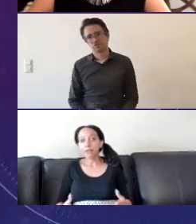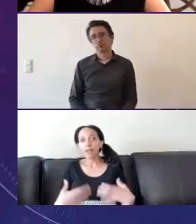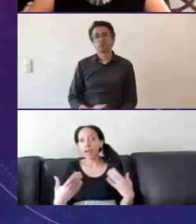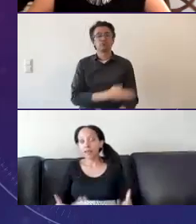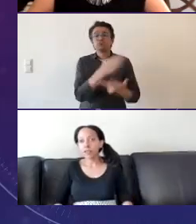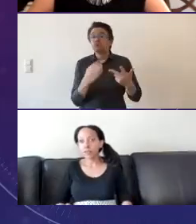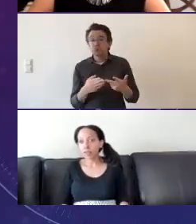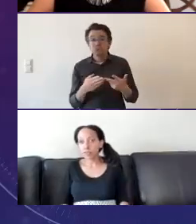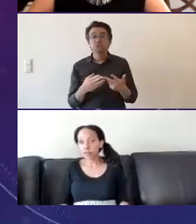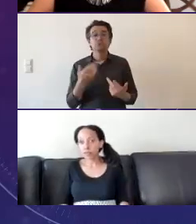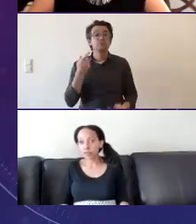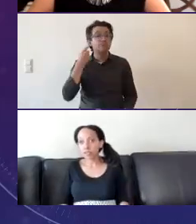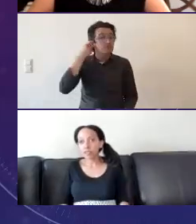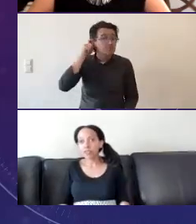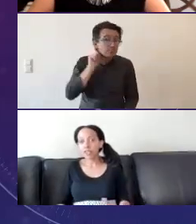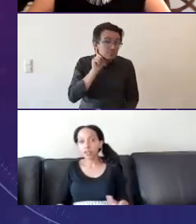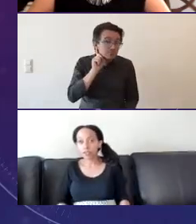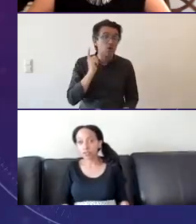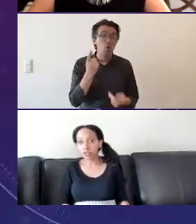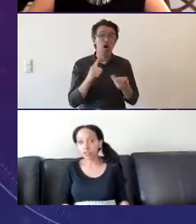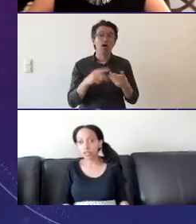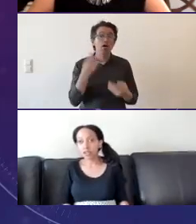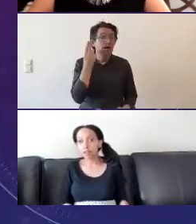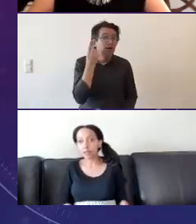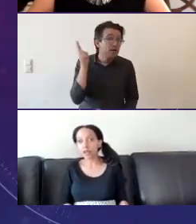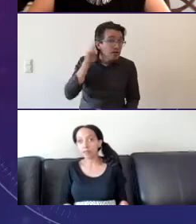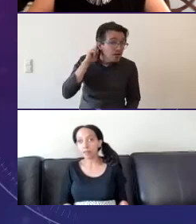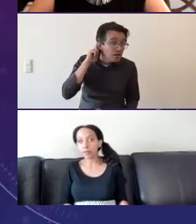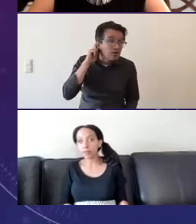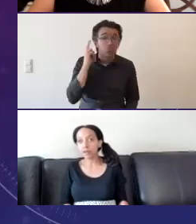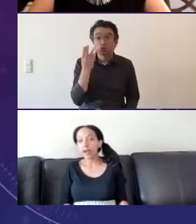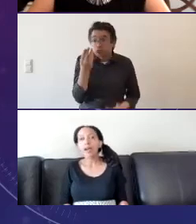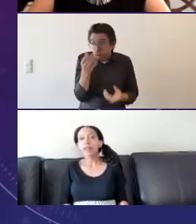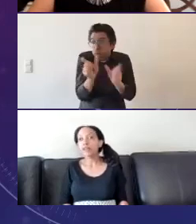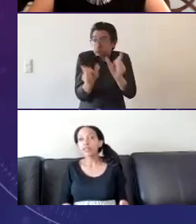has those resources those tech solutions can help a lot of people there is some